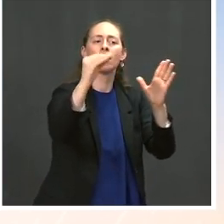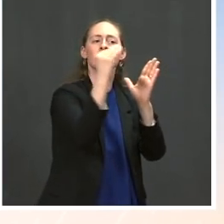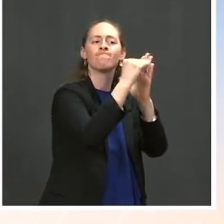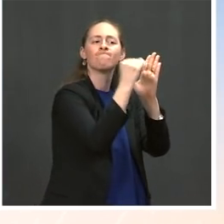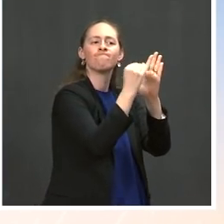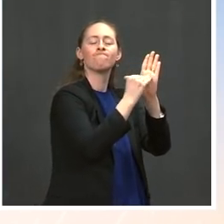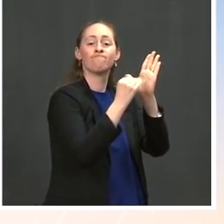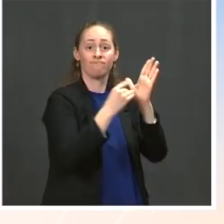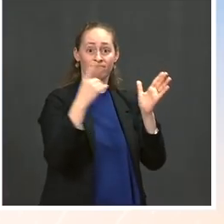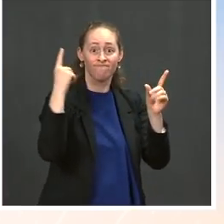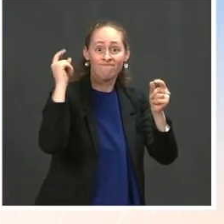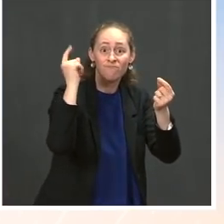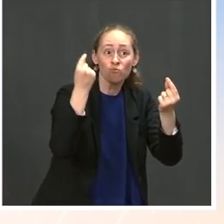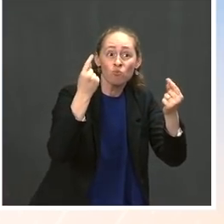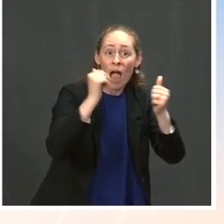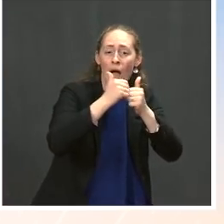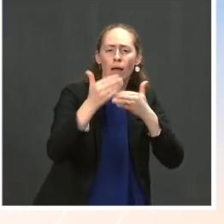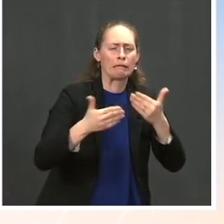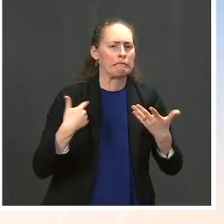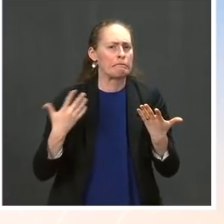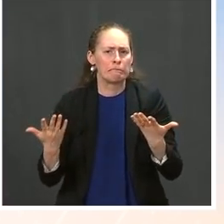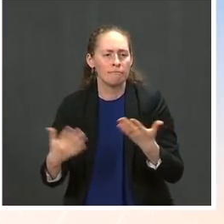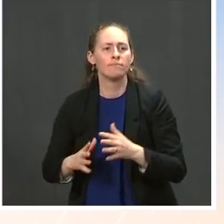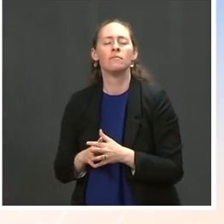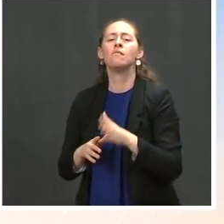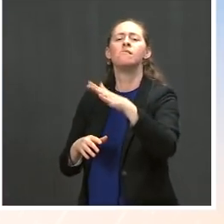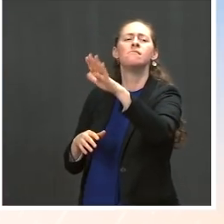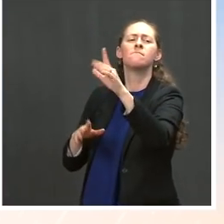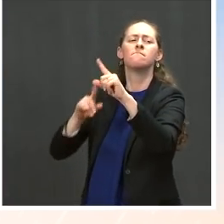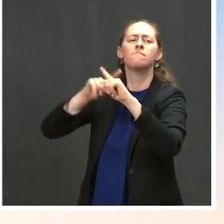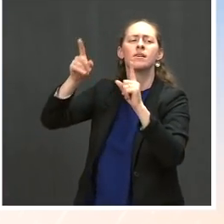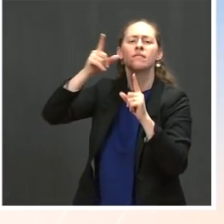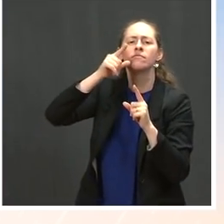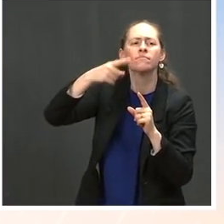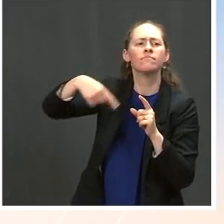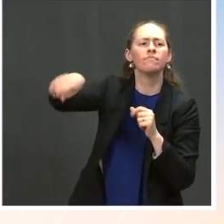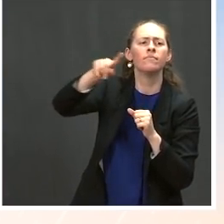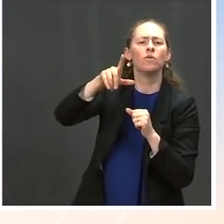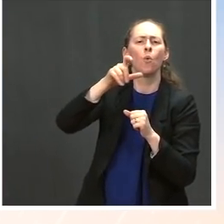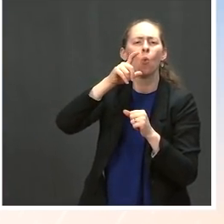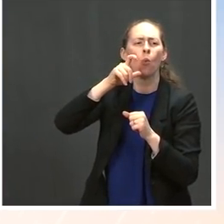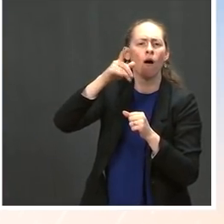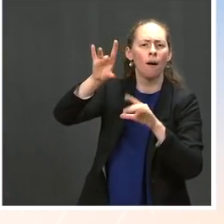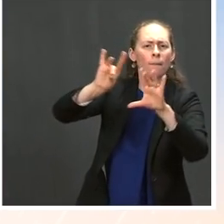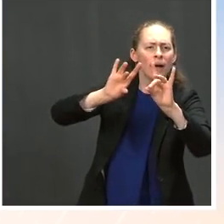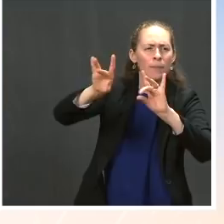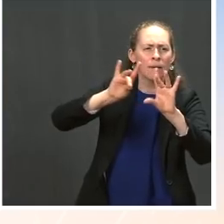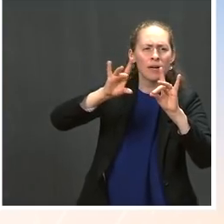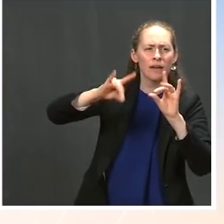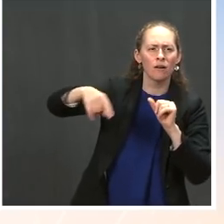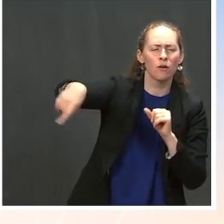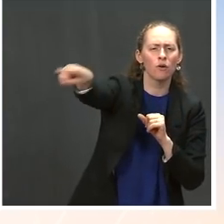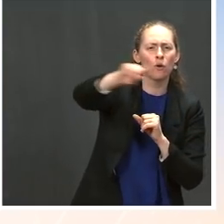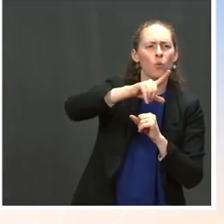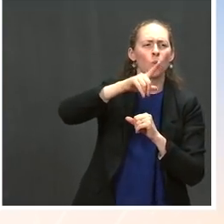The Press: Okay. And then, on the lawmakers who were being invited on Monday -- Ms. Psaki: Yeah. The Press: -- who picked the group of lawmakers that are being invited? Was it the President?